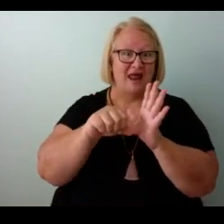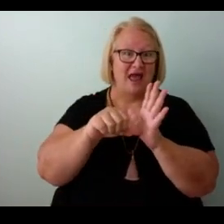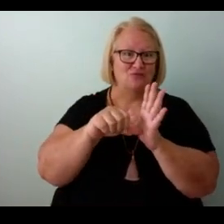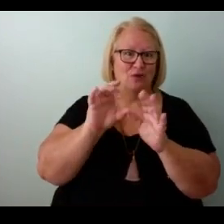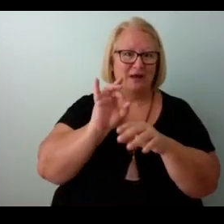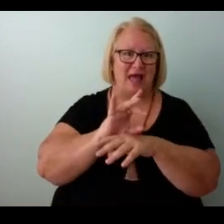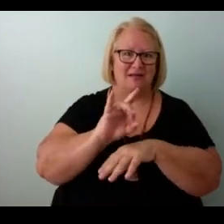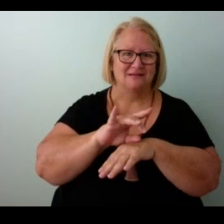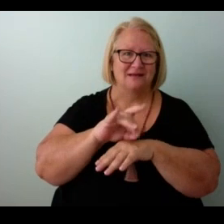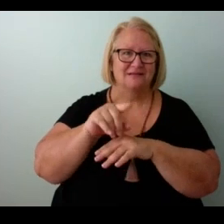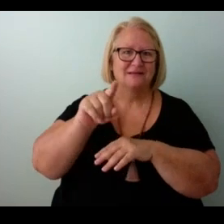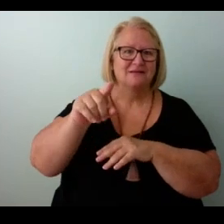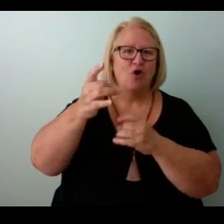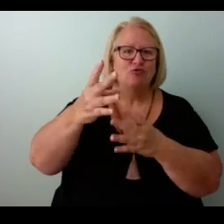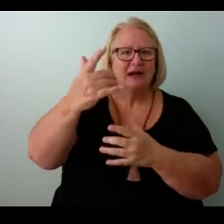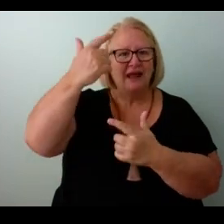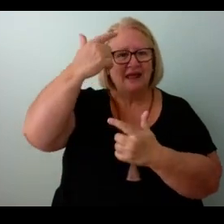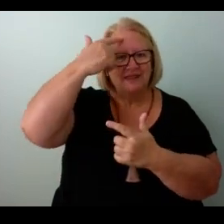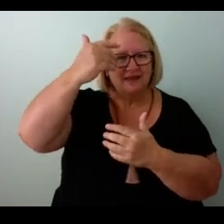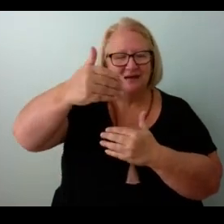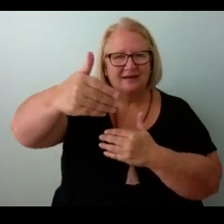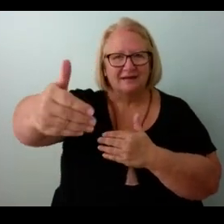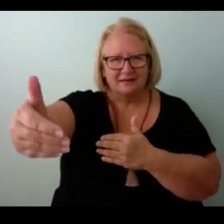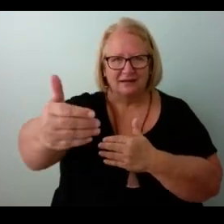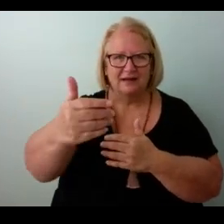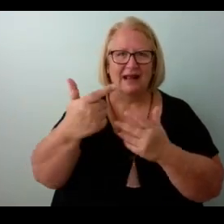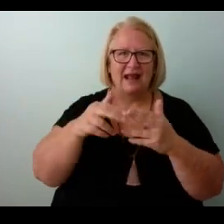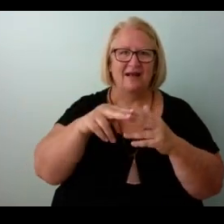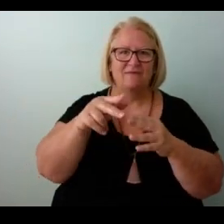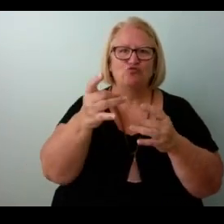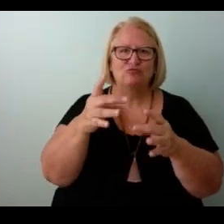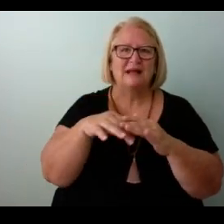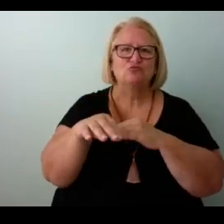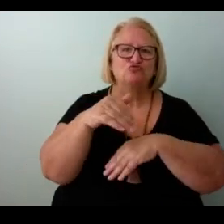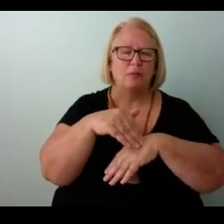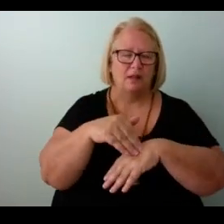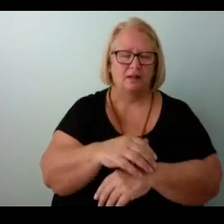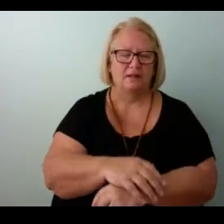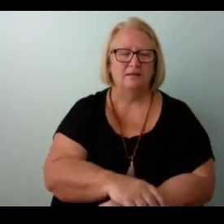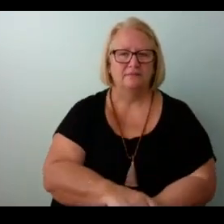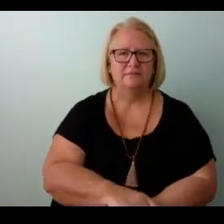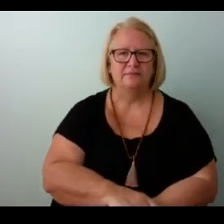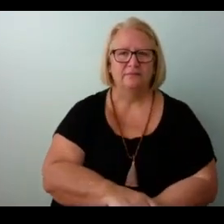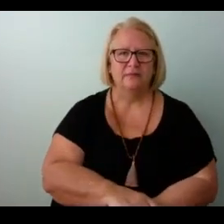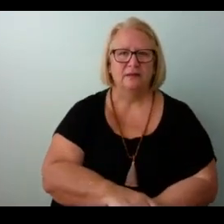refinancing if you're in financial trouble is you're not going to be able to show that